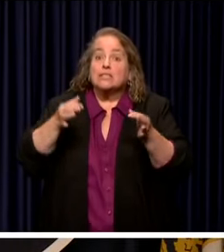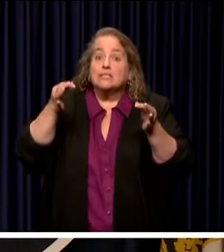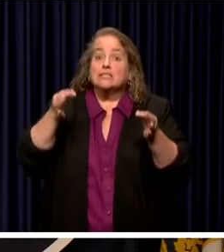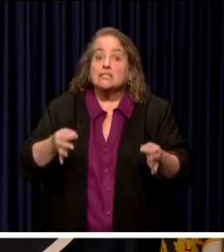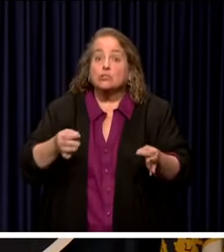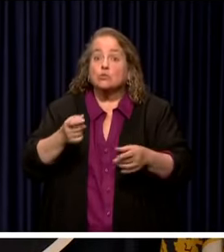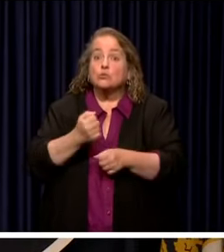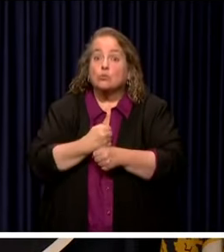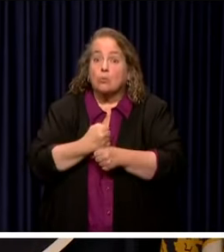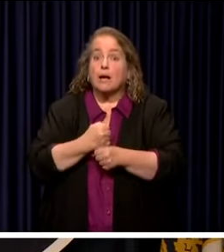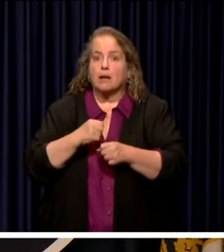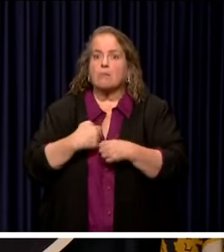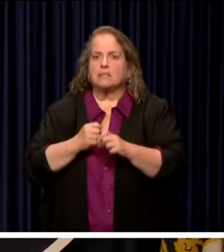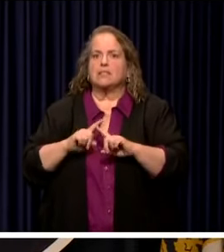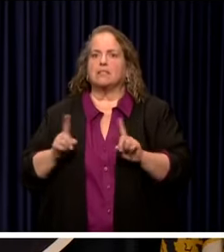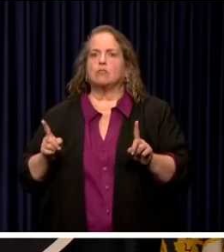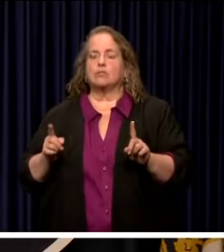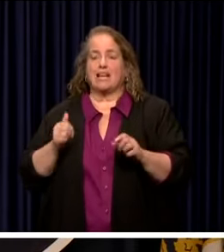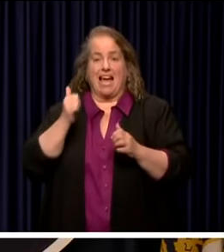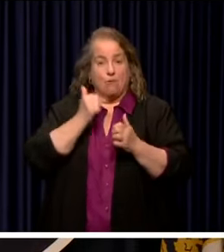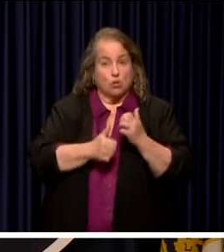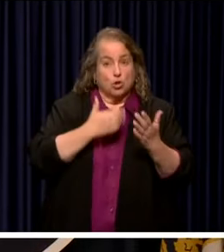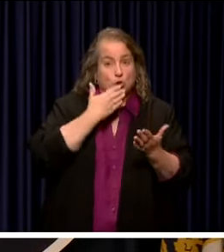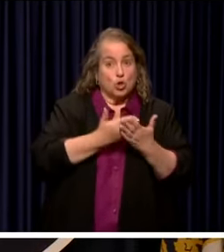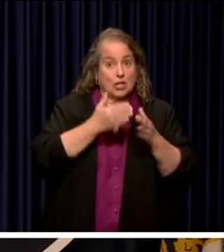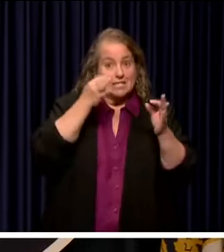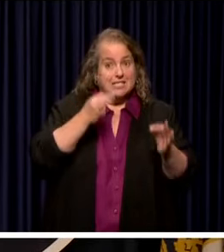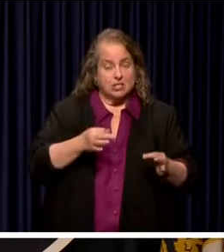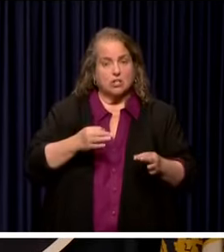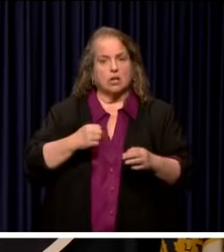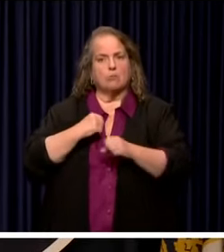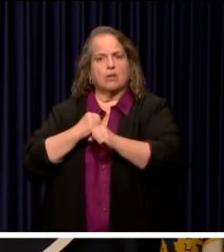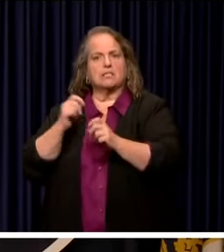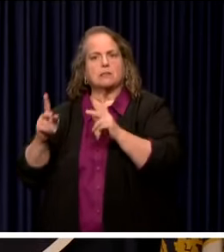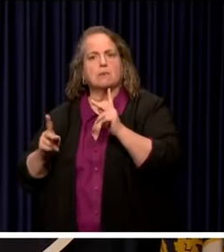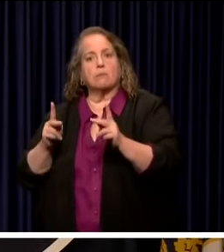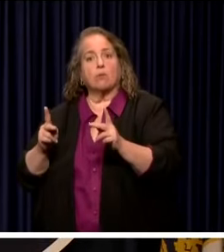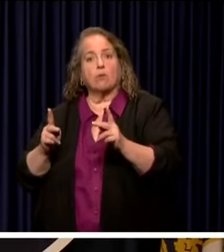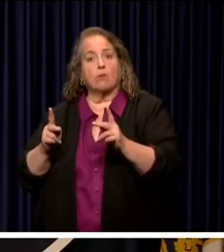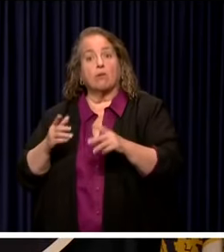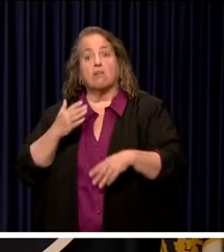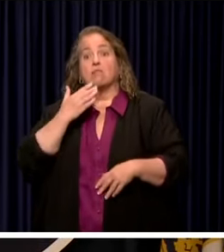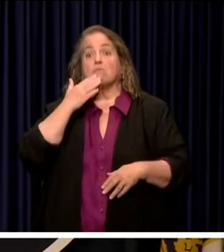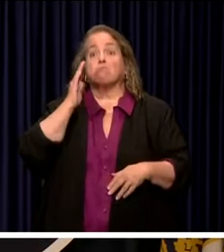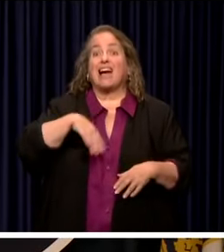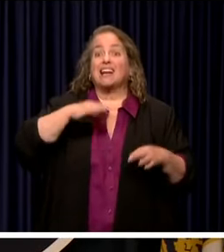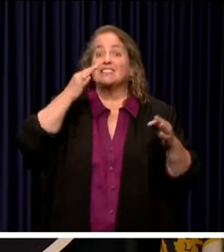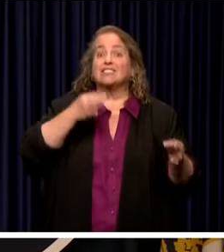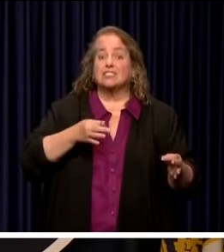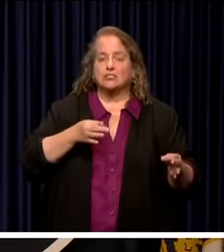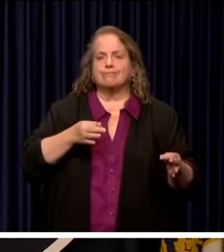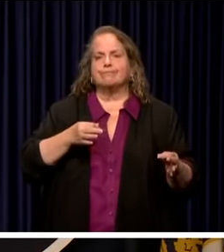TO READ. TO YOU EVERY DAY. 17 INDIVIDUALS ARE AN